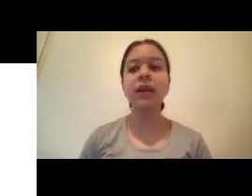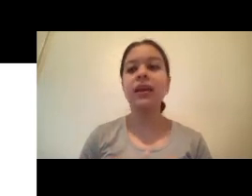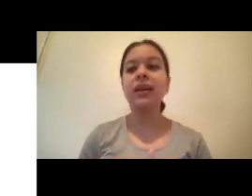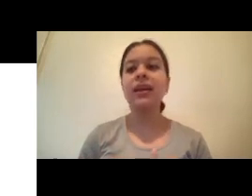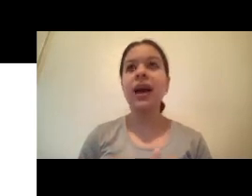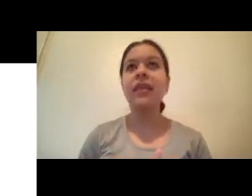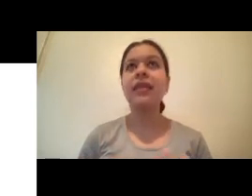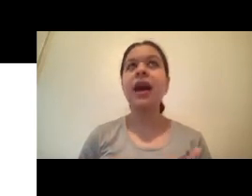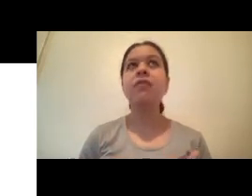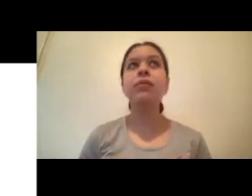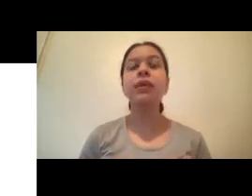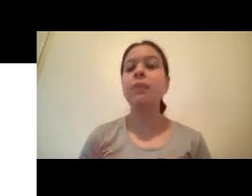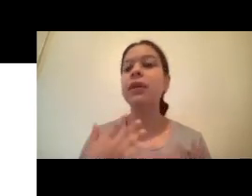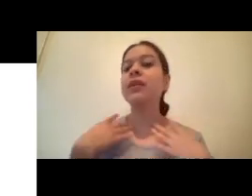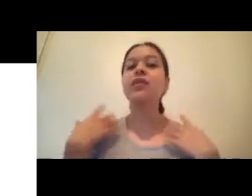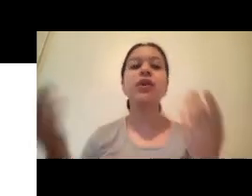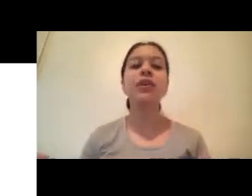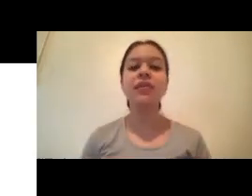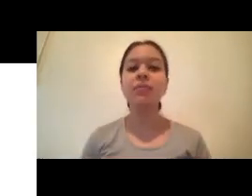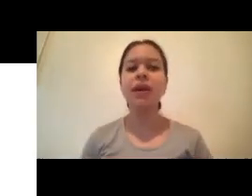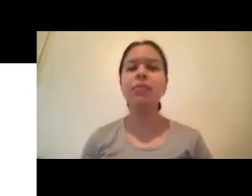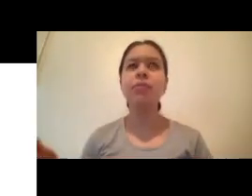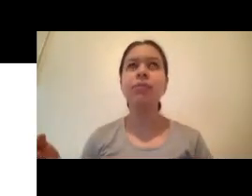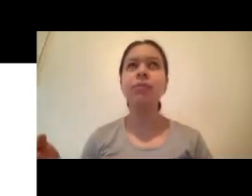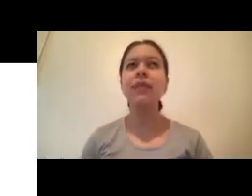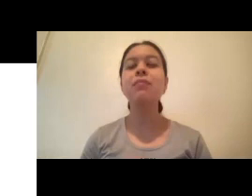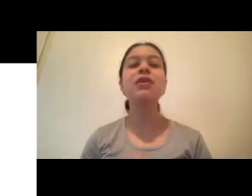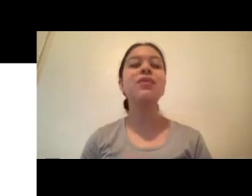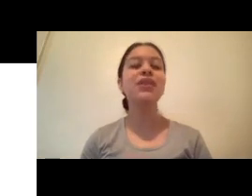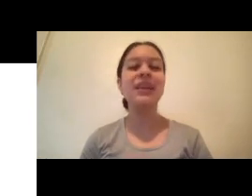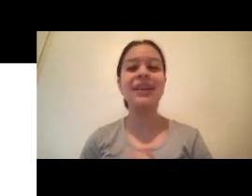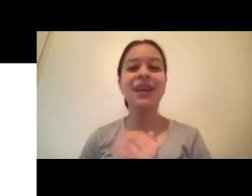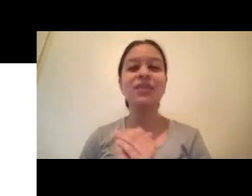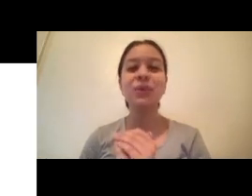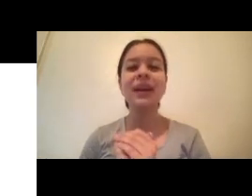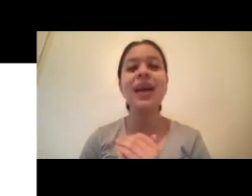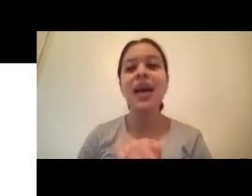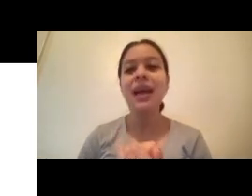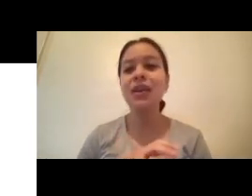Like I think every I mean, you've heard I'm assuming you've heard Jane and I story, you know,